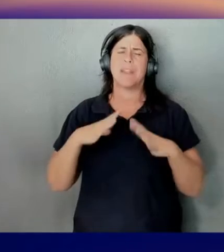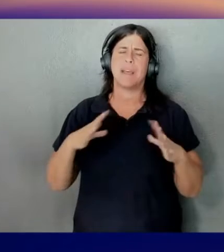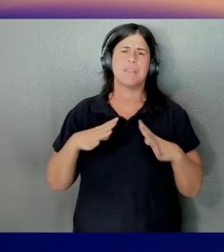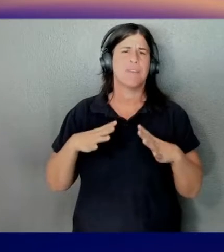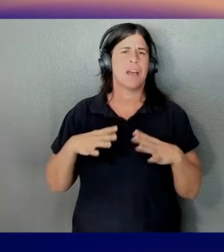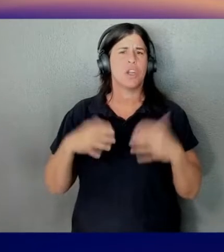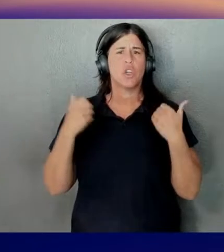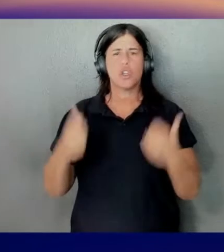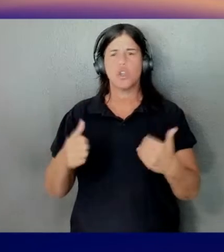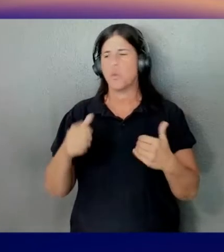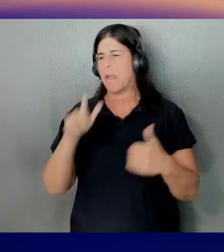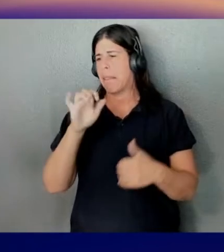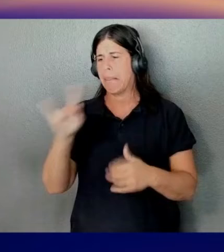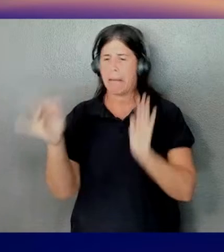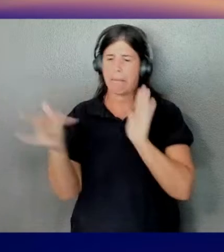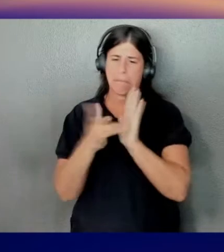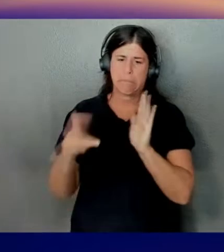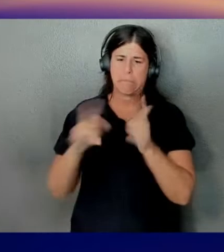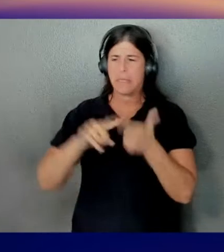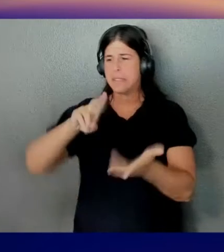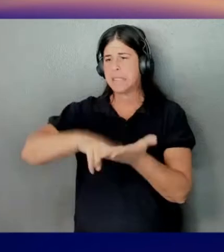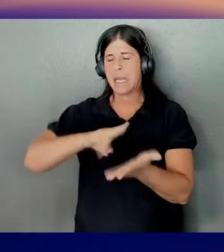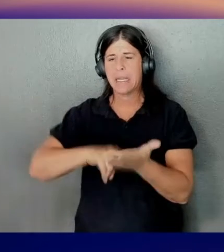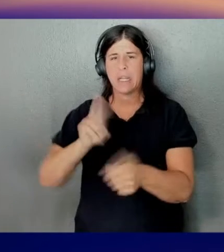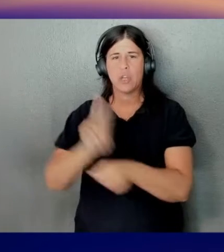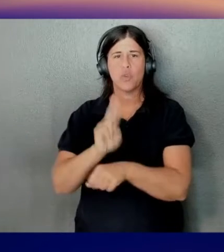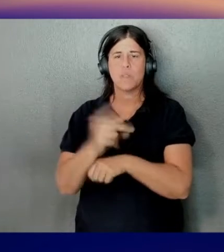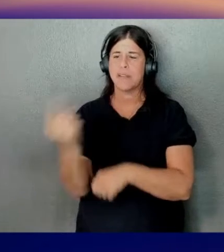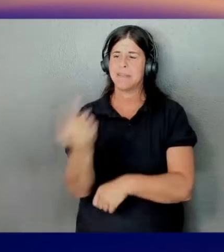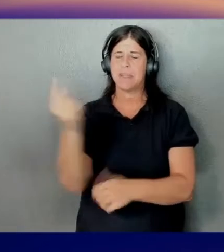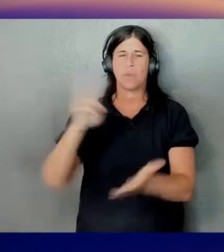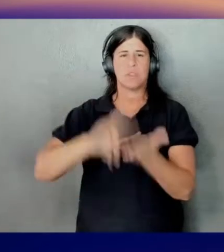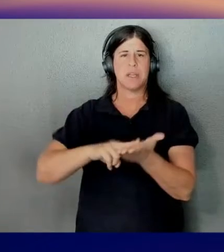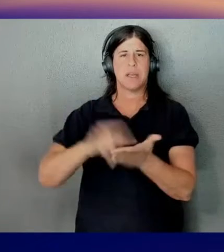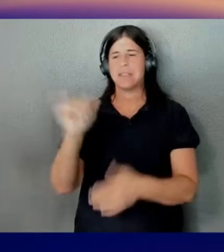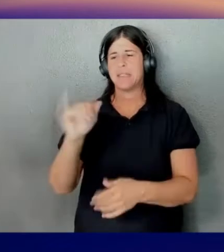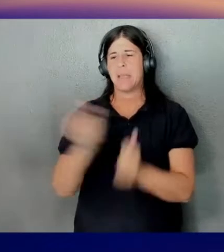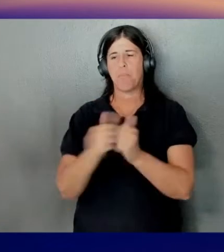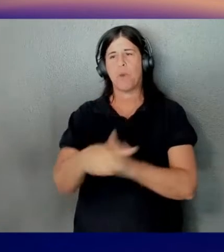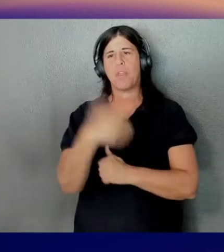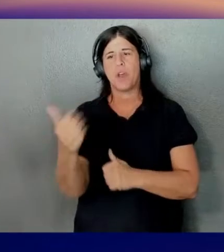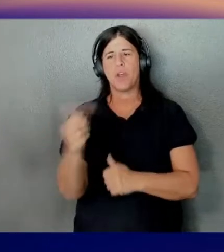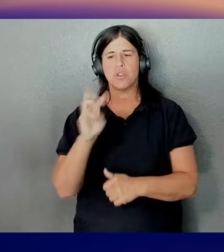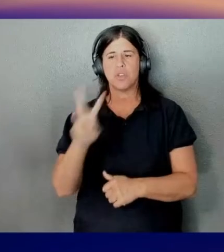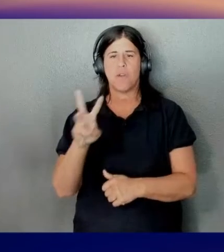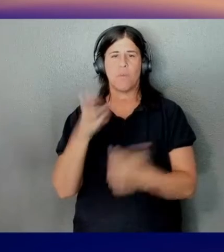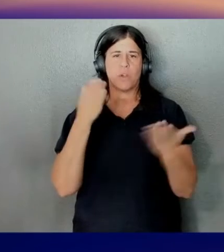and sign in using single sign on as you would do with any other software as a service tool. So you have both options.